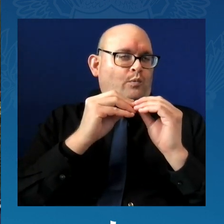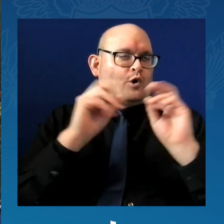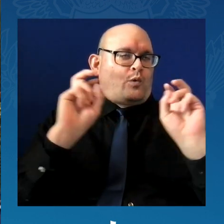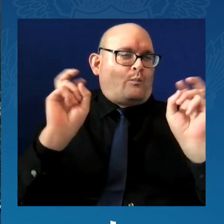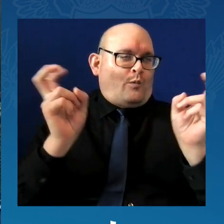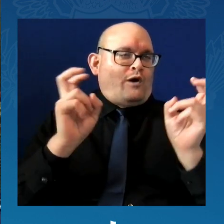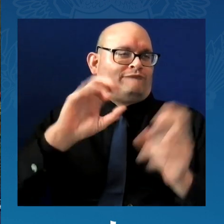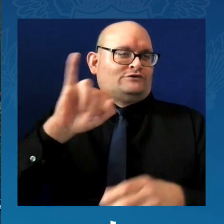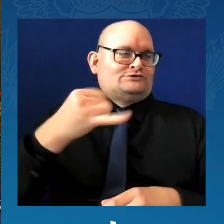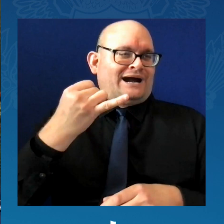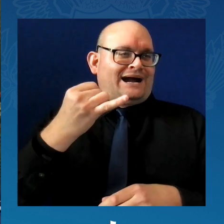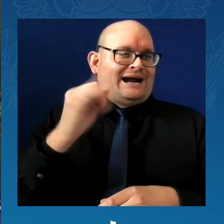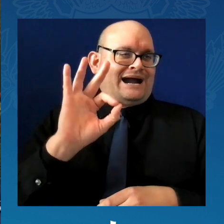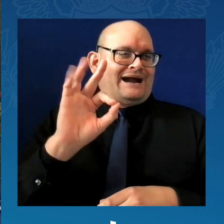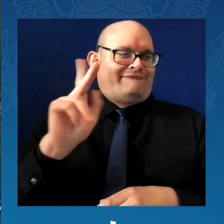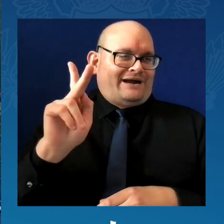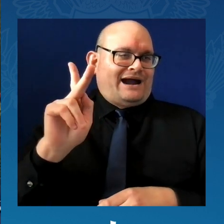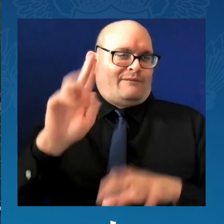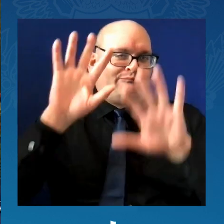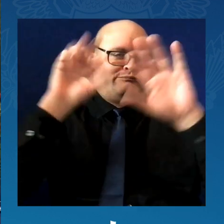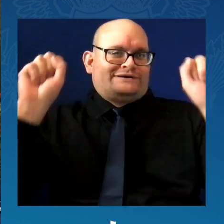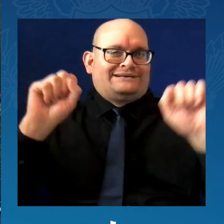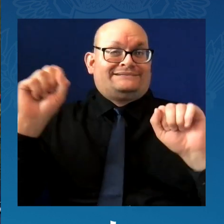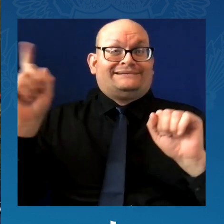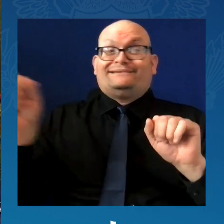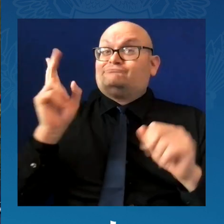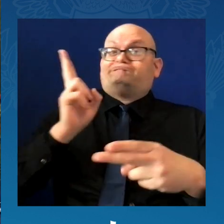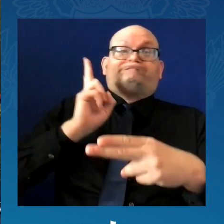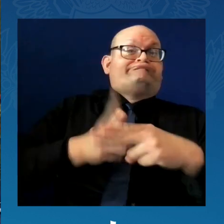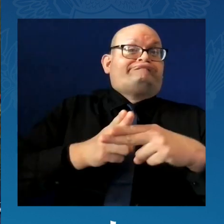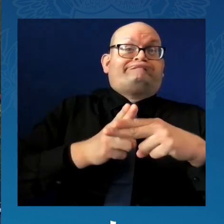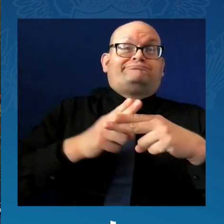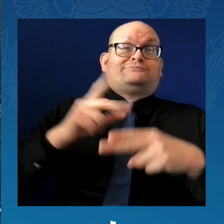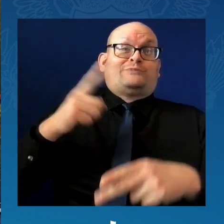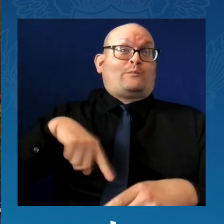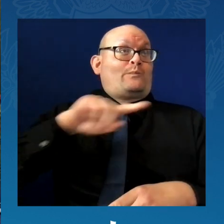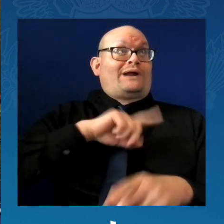He said, We go to the moon and do other things,